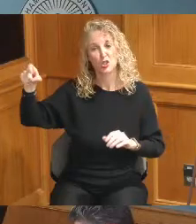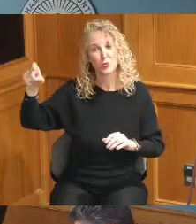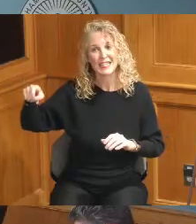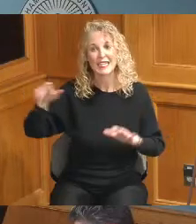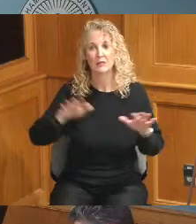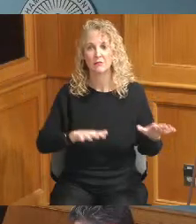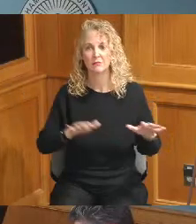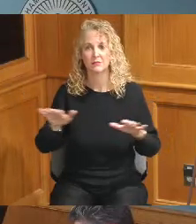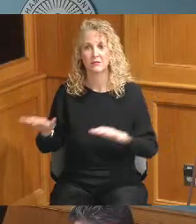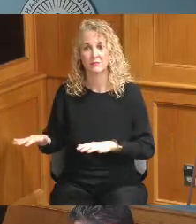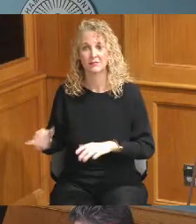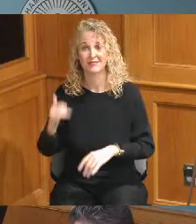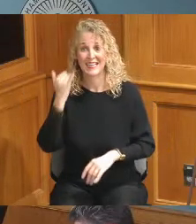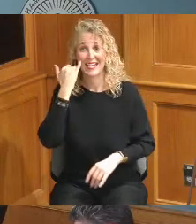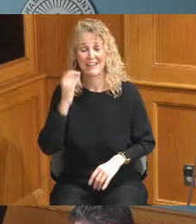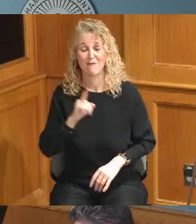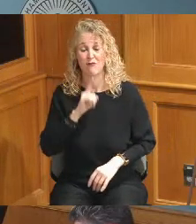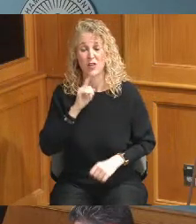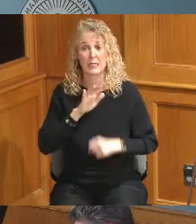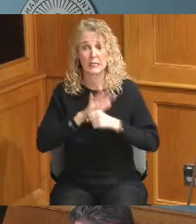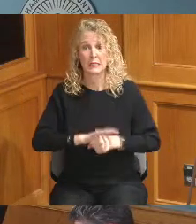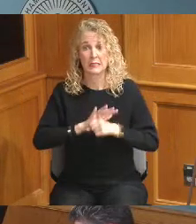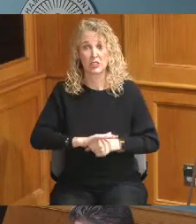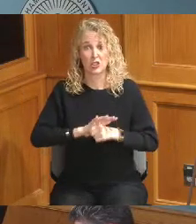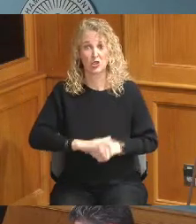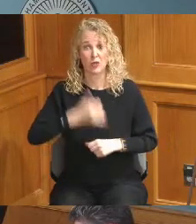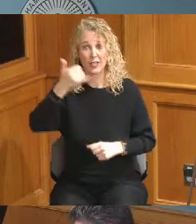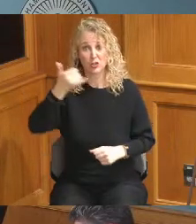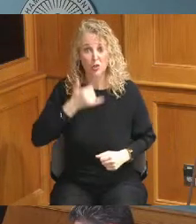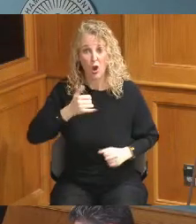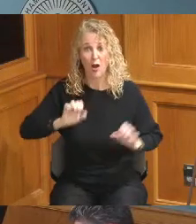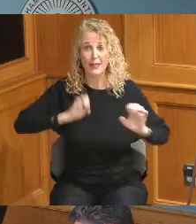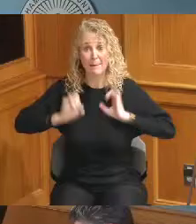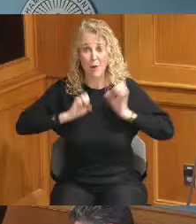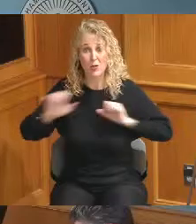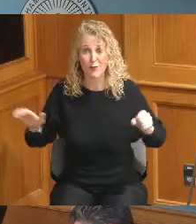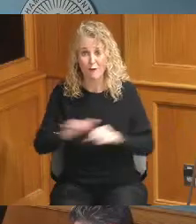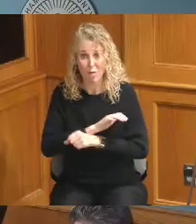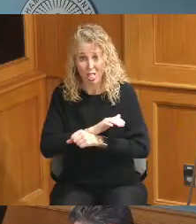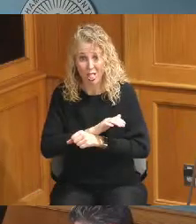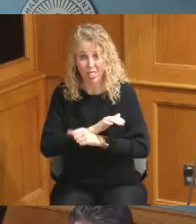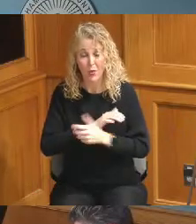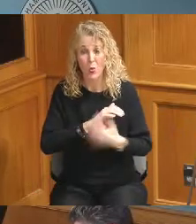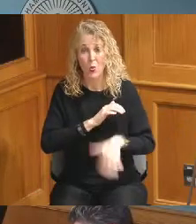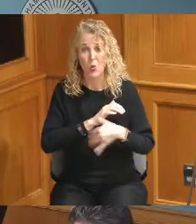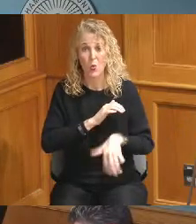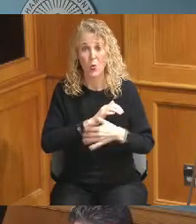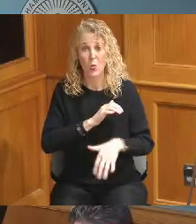know you take a very high-profile call that's very emotionally charged and where lives are at stake